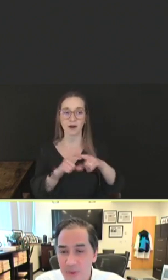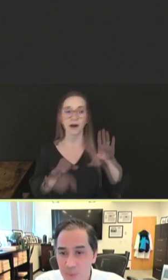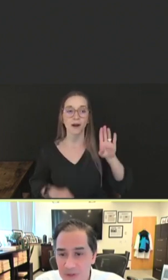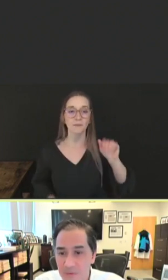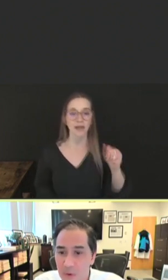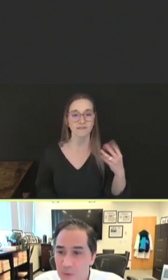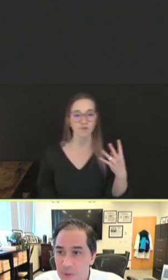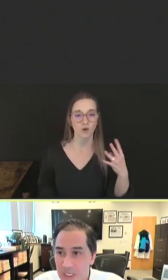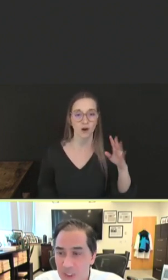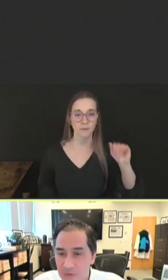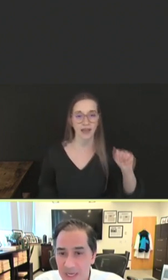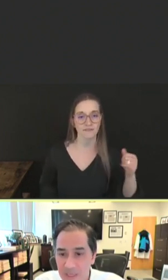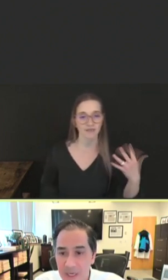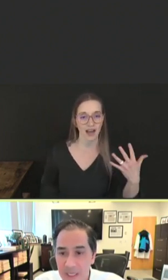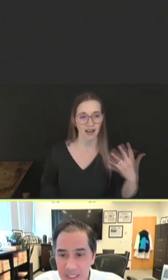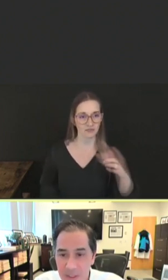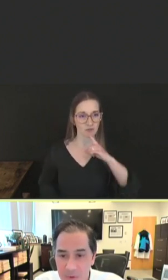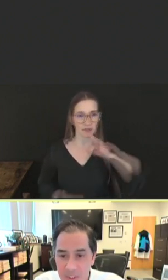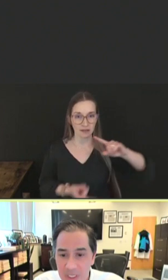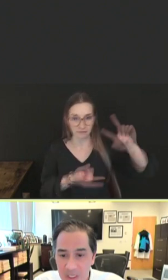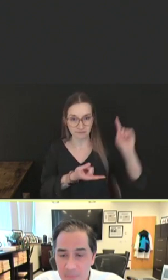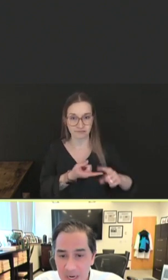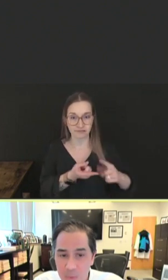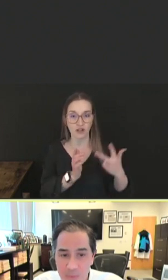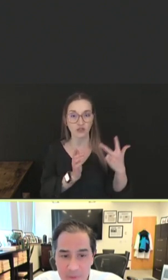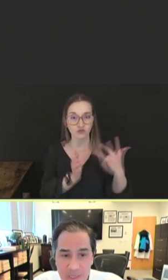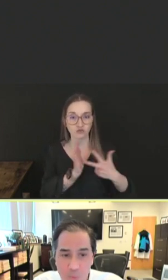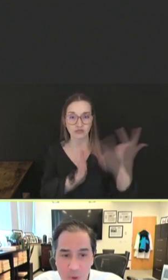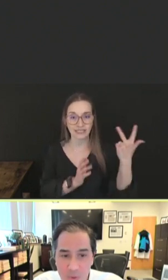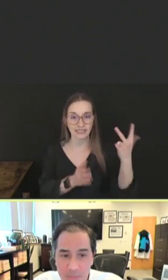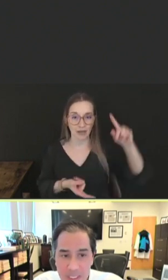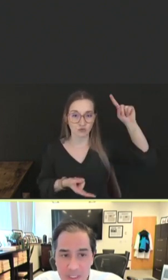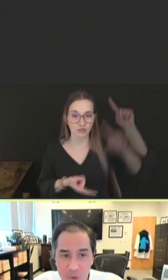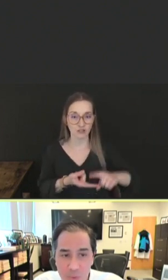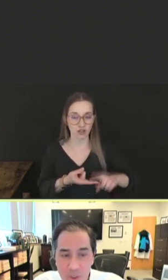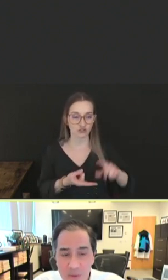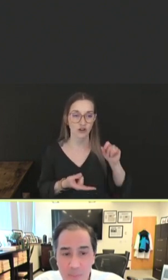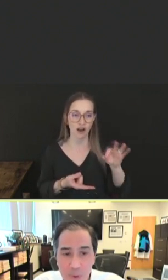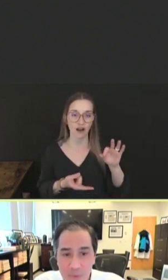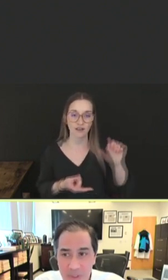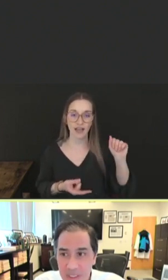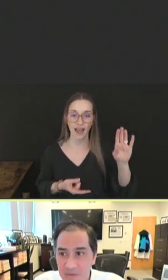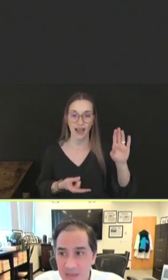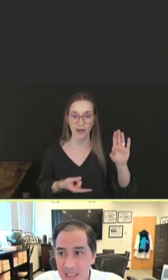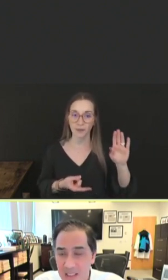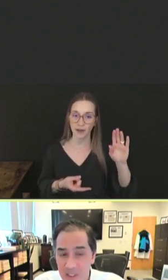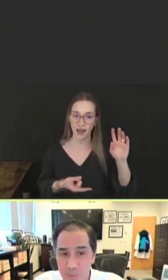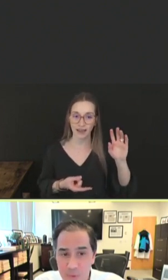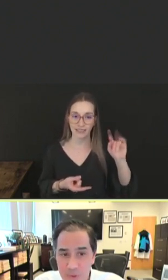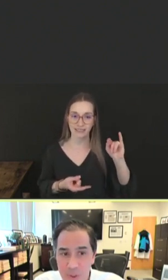three-fold reduction of antibody titers compared with BA1 or BA2, both in a vaccinated boosted